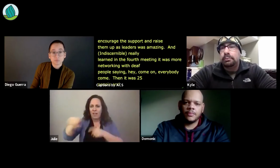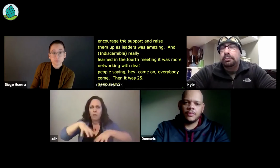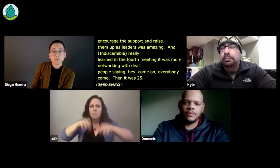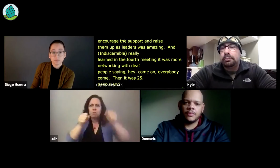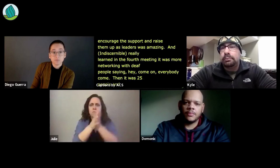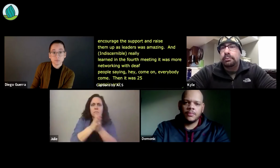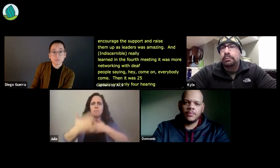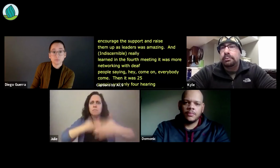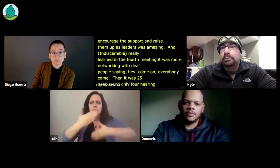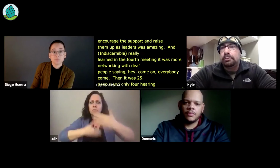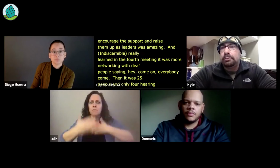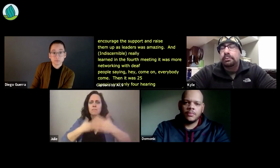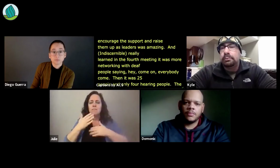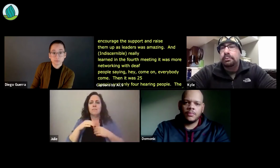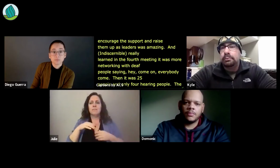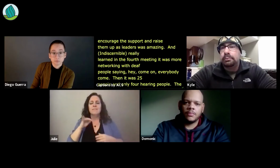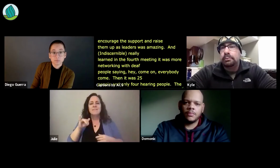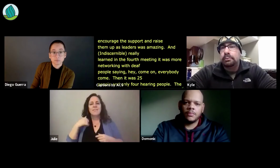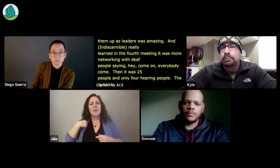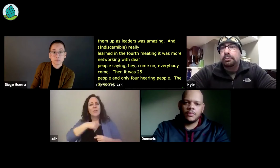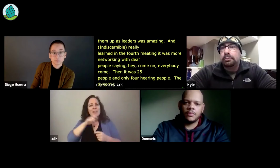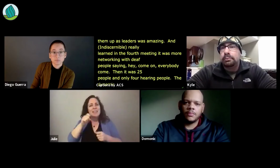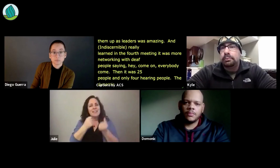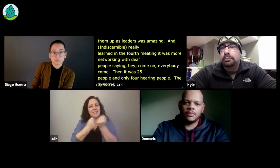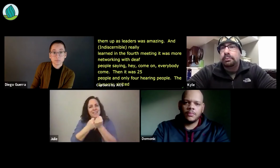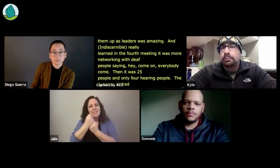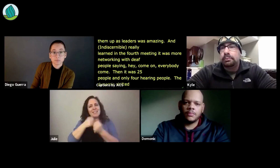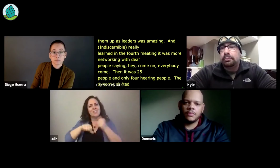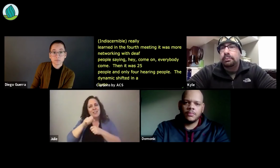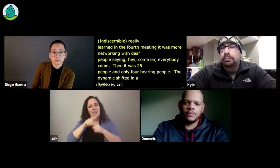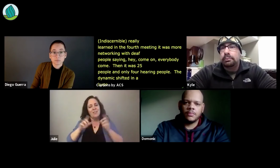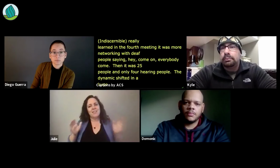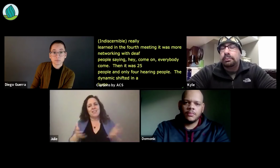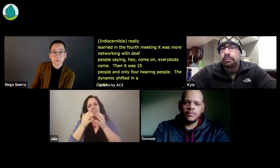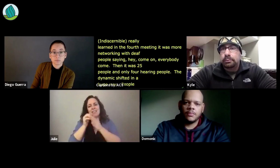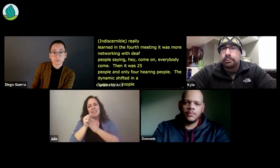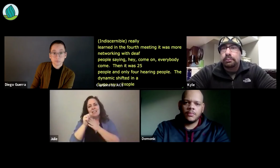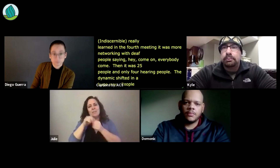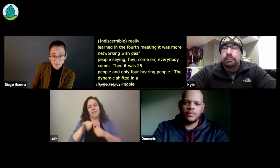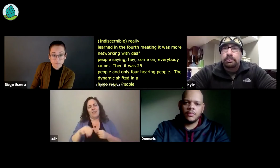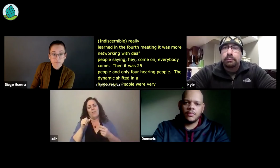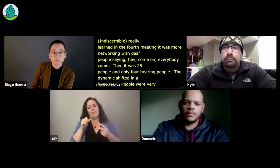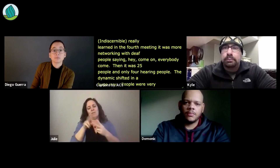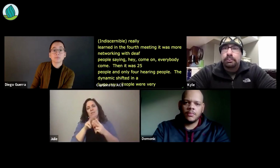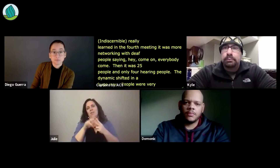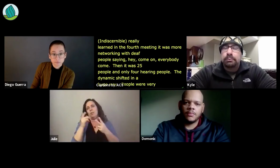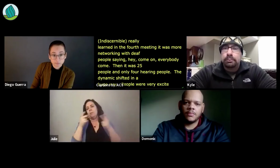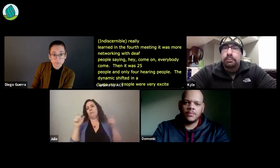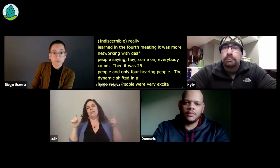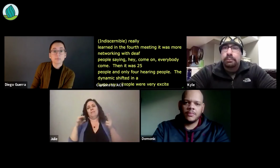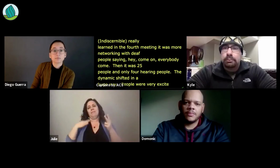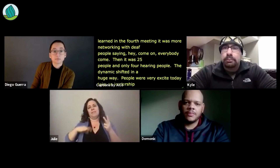People were very excited to take on leadership roles and projects. So to encourage the leadership amongst the deaf community